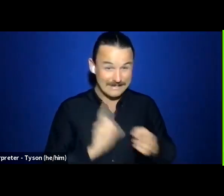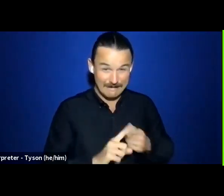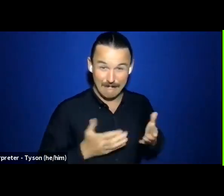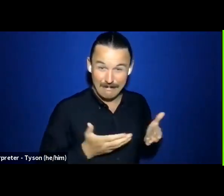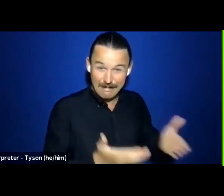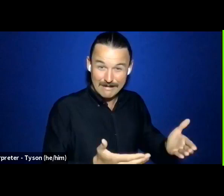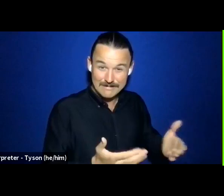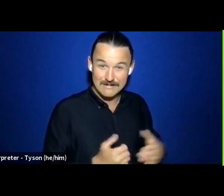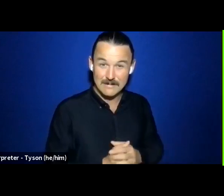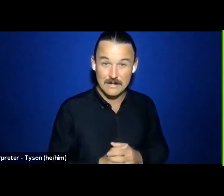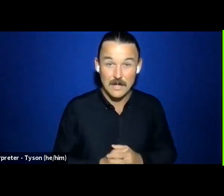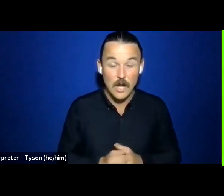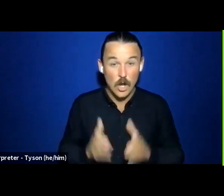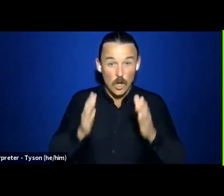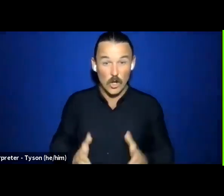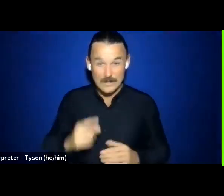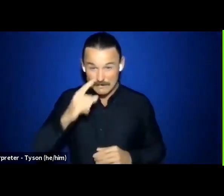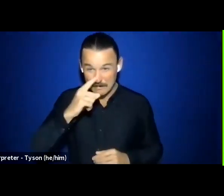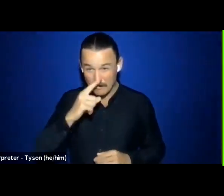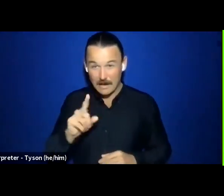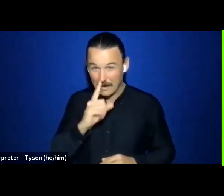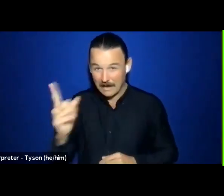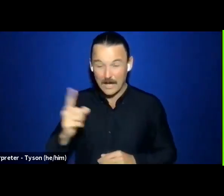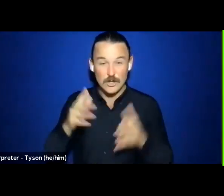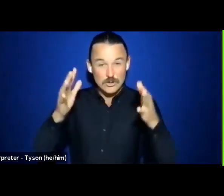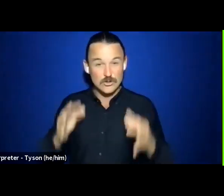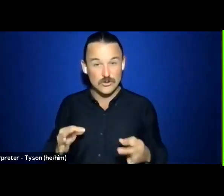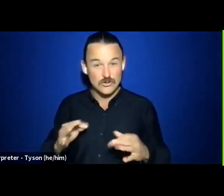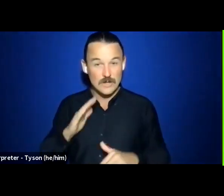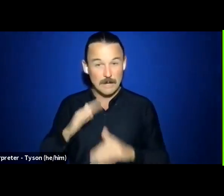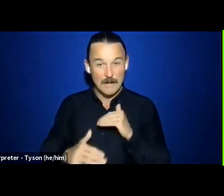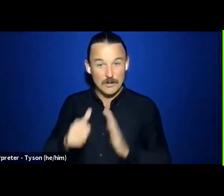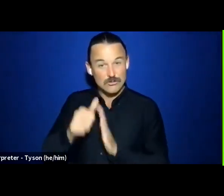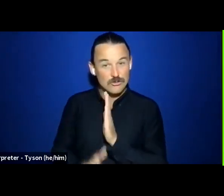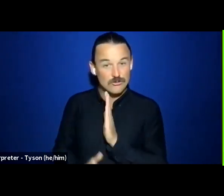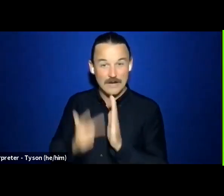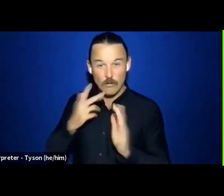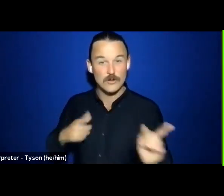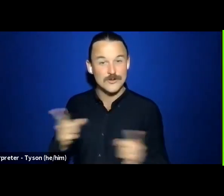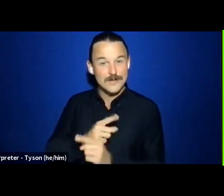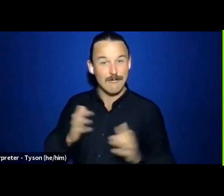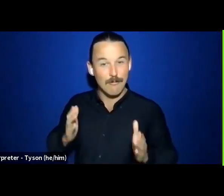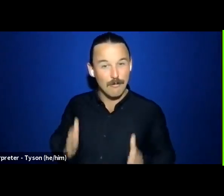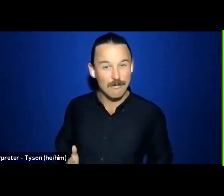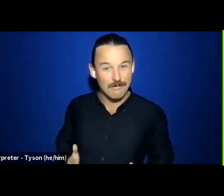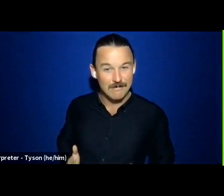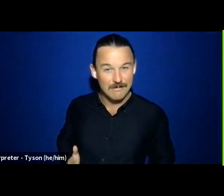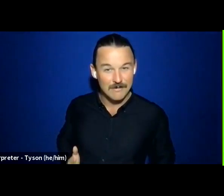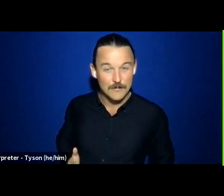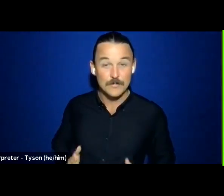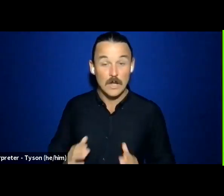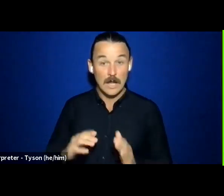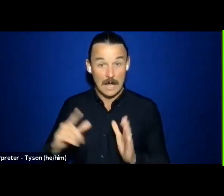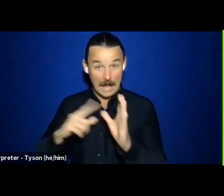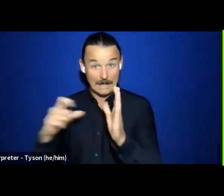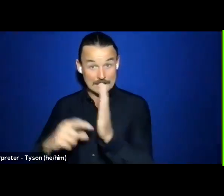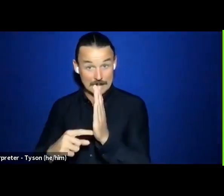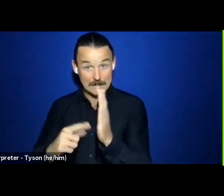a say about medical procedures. before performed on their bodies that modifies six characteristics in every state except the AC T and has every state except the AC T in